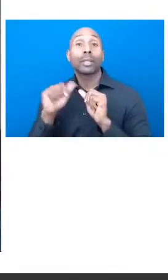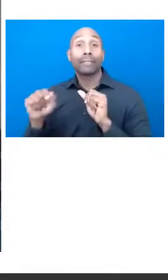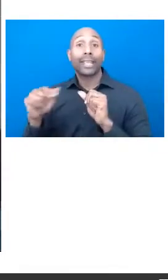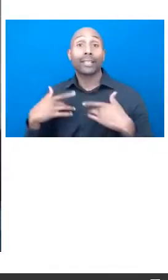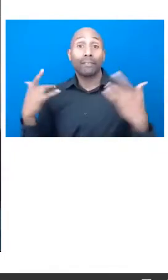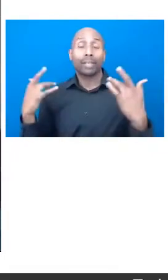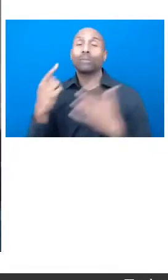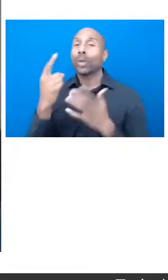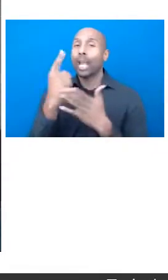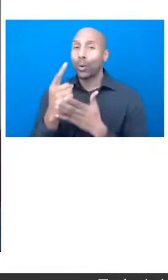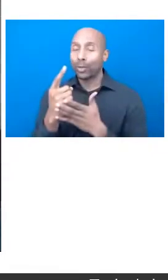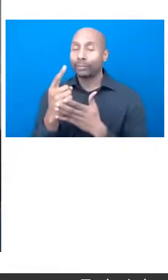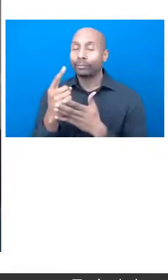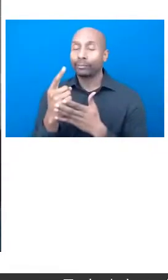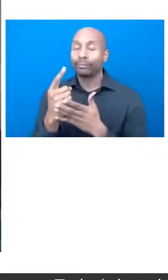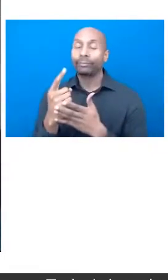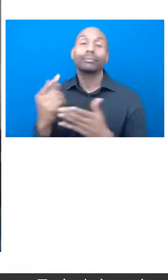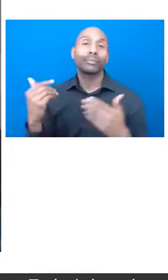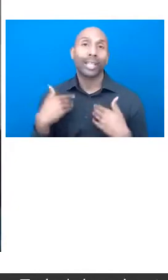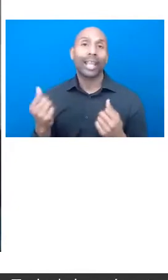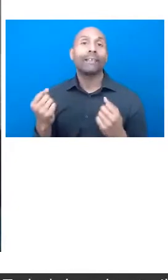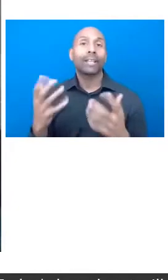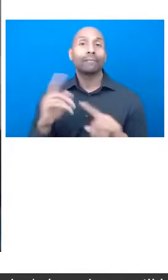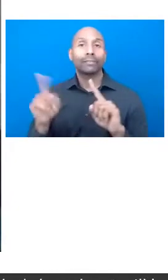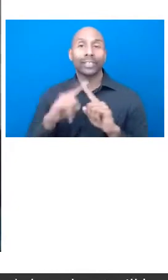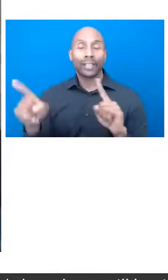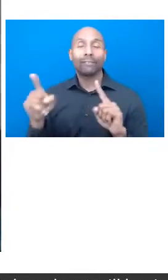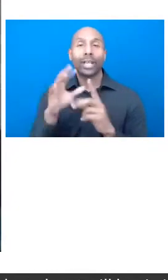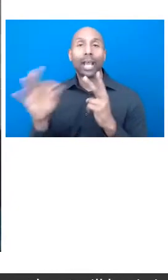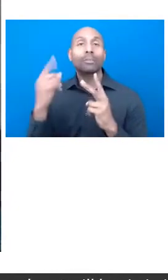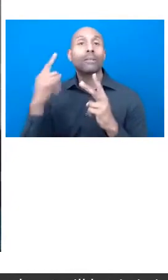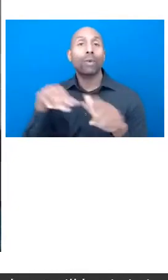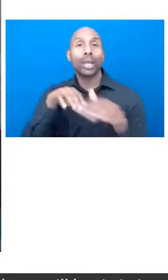We are offering a variety of interpretation options.